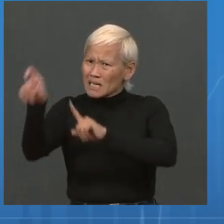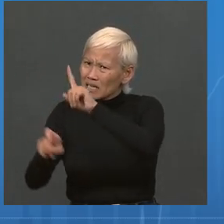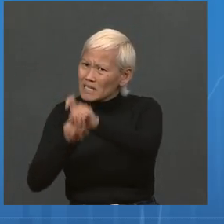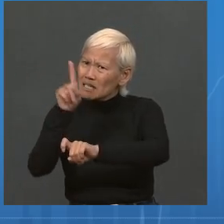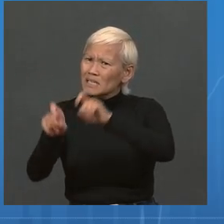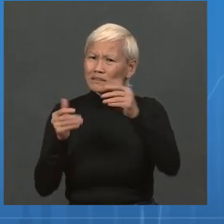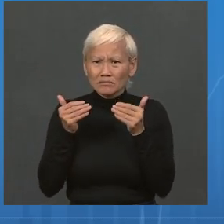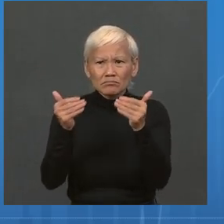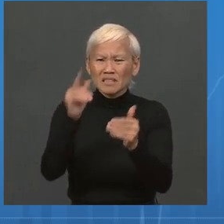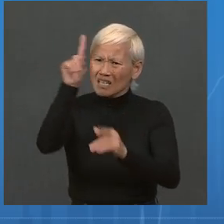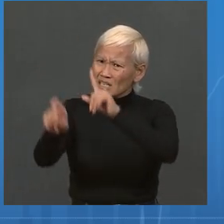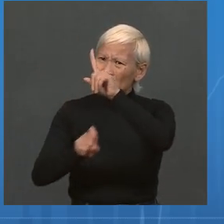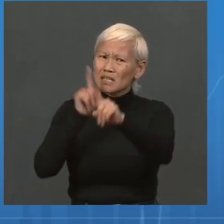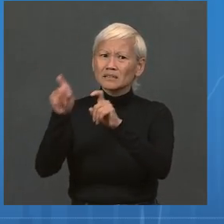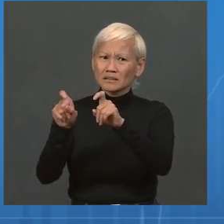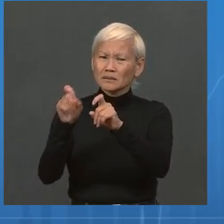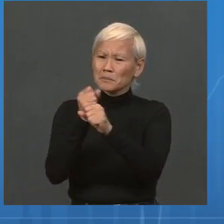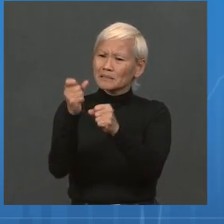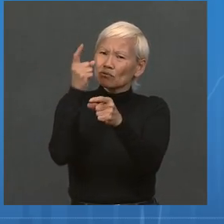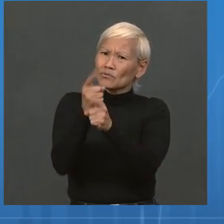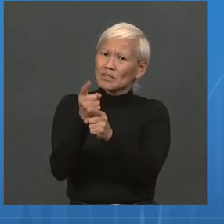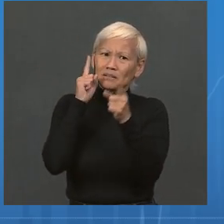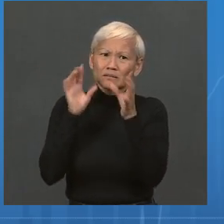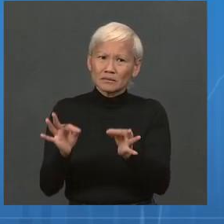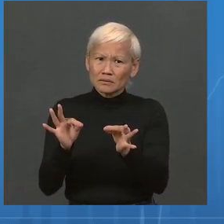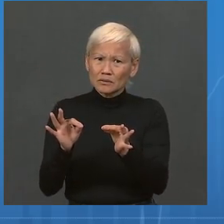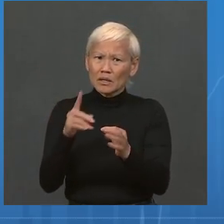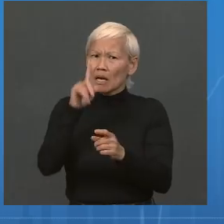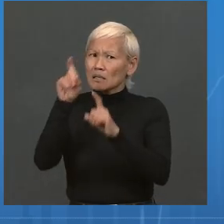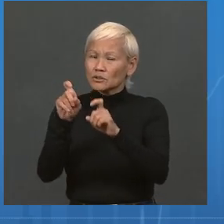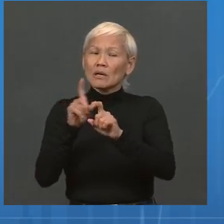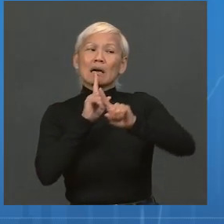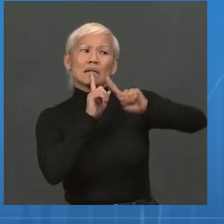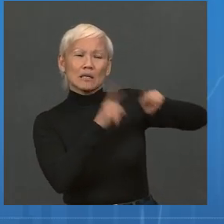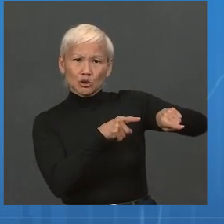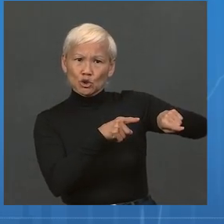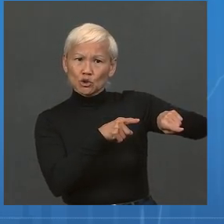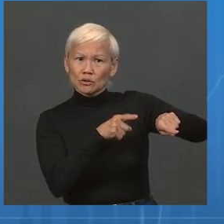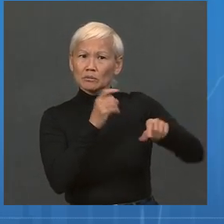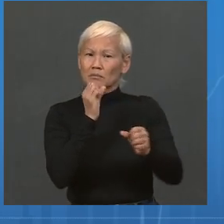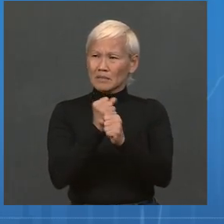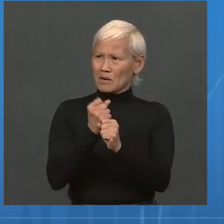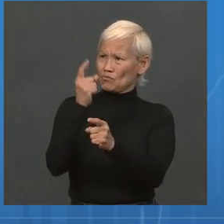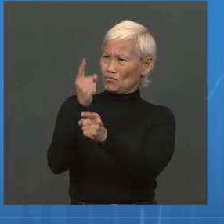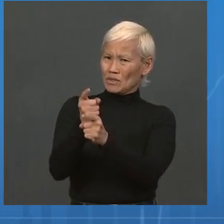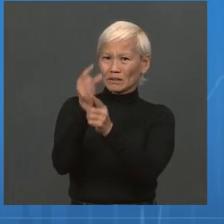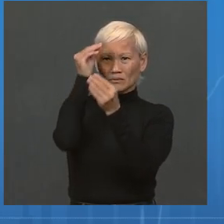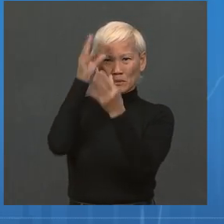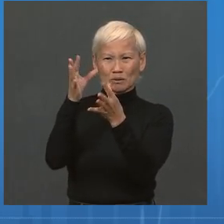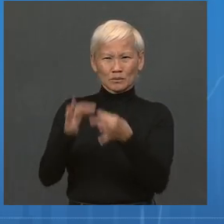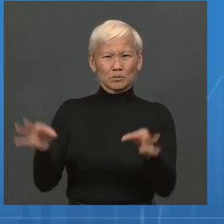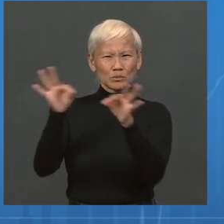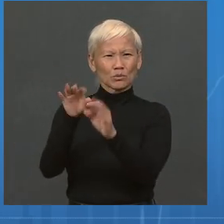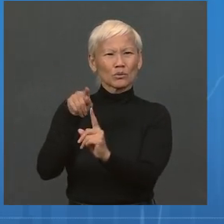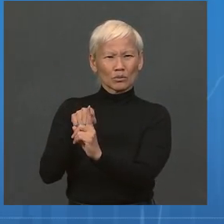and to get answers to your questions. Get the information you need to make the best decision for your child.